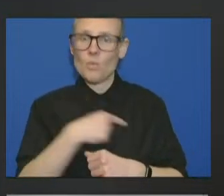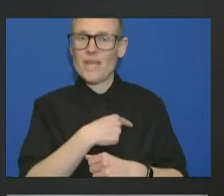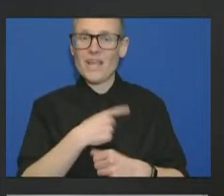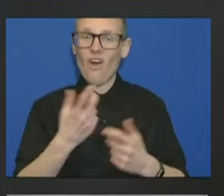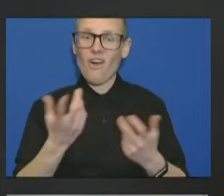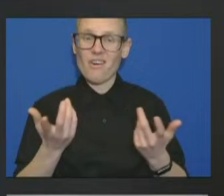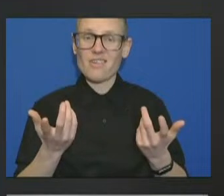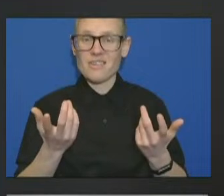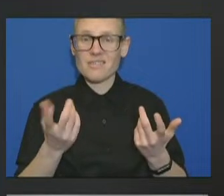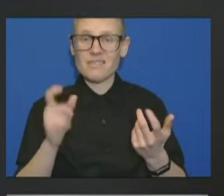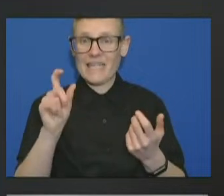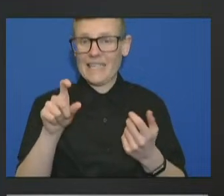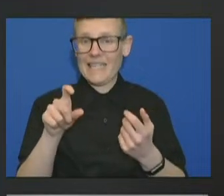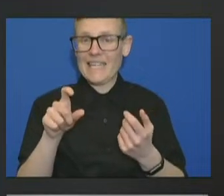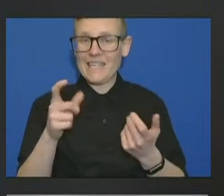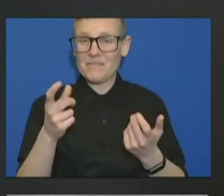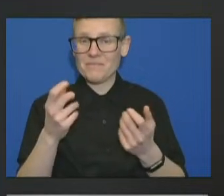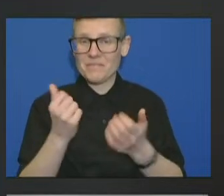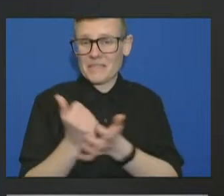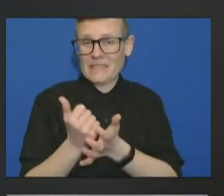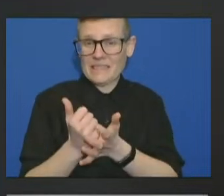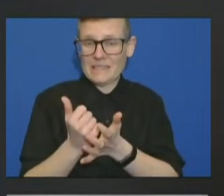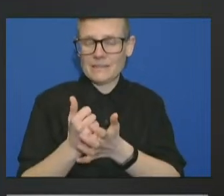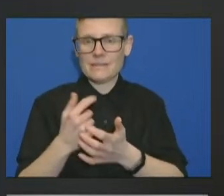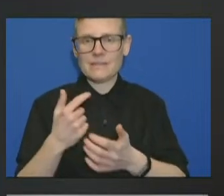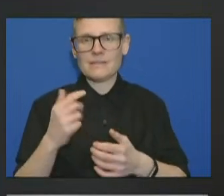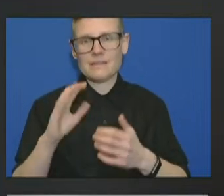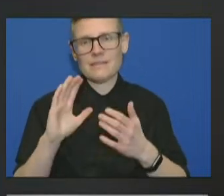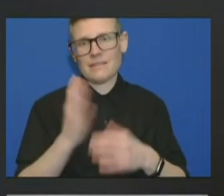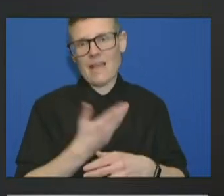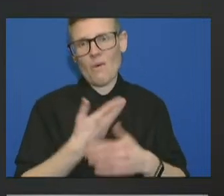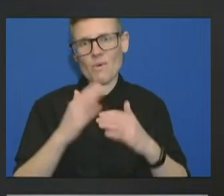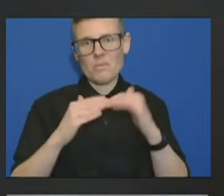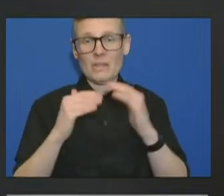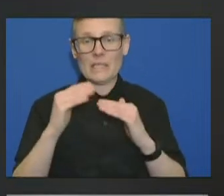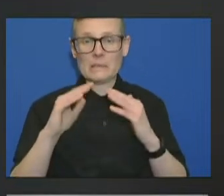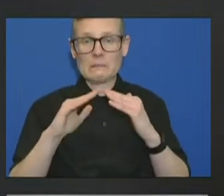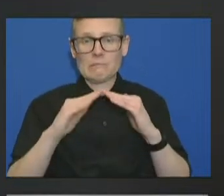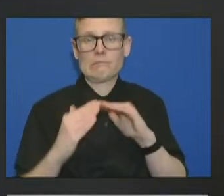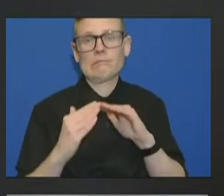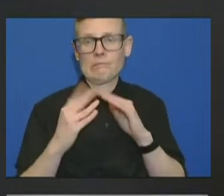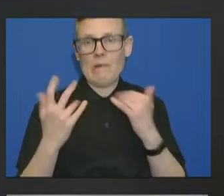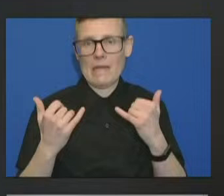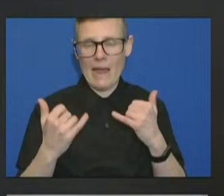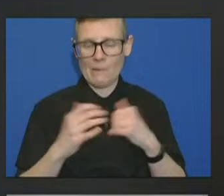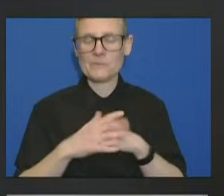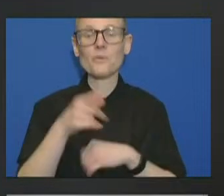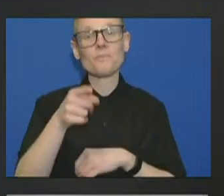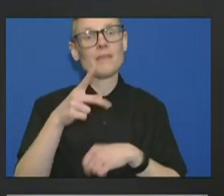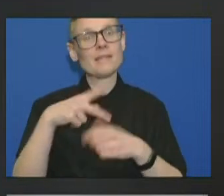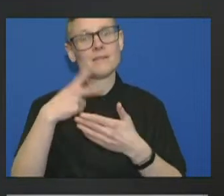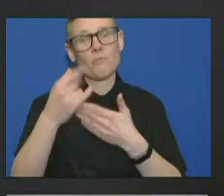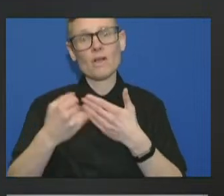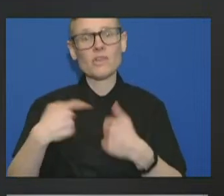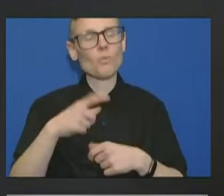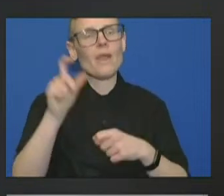last several years. We are we really are in quite a state, a